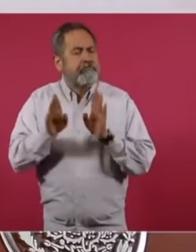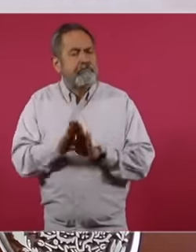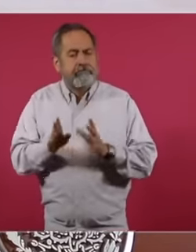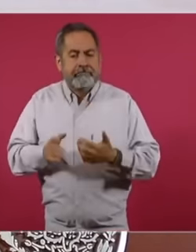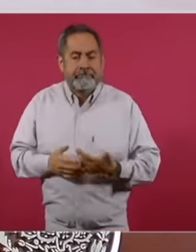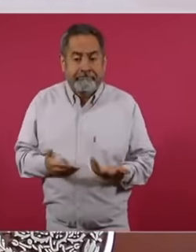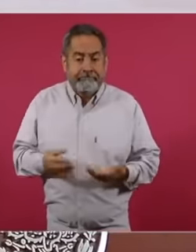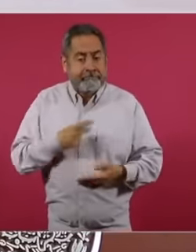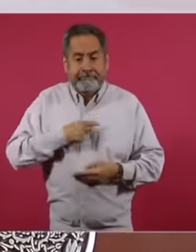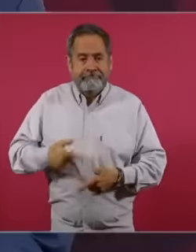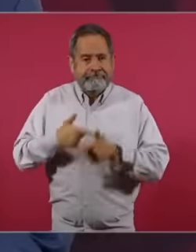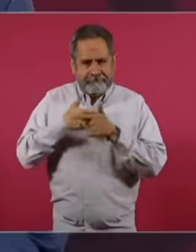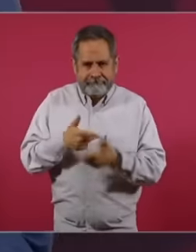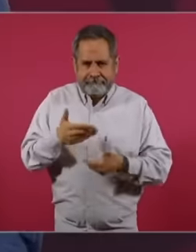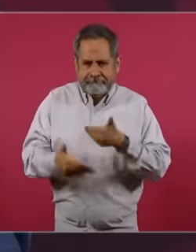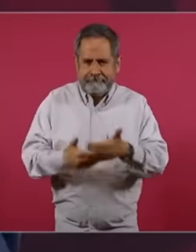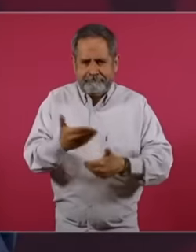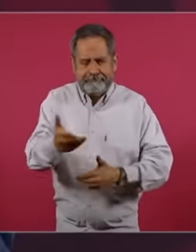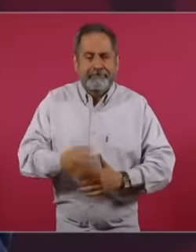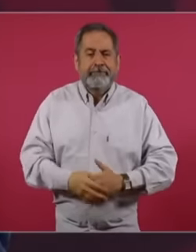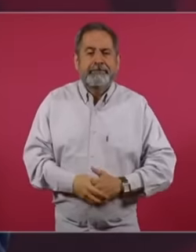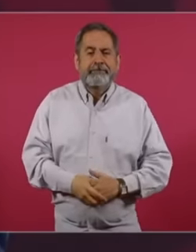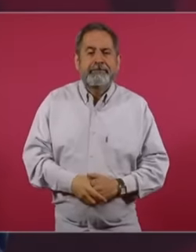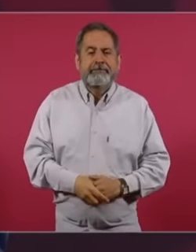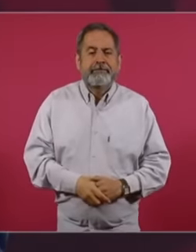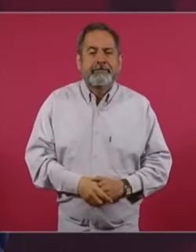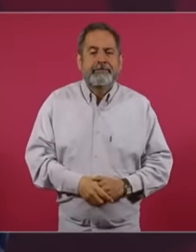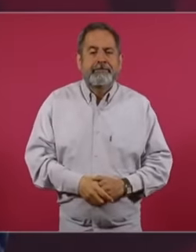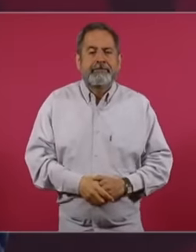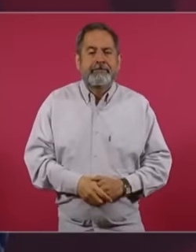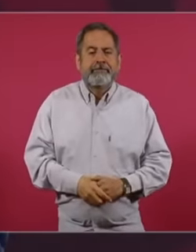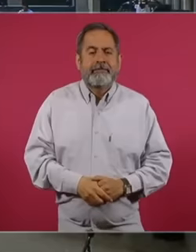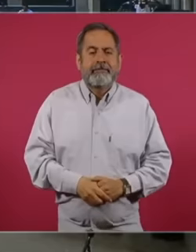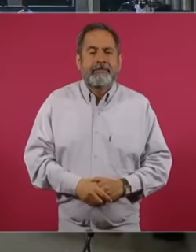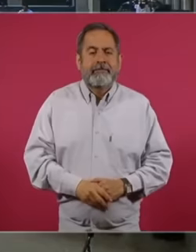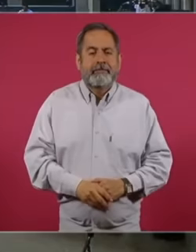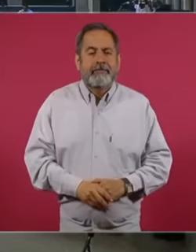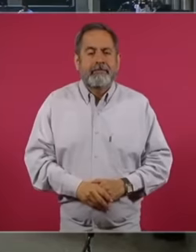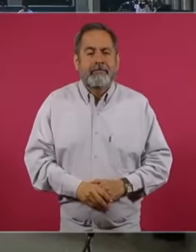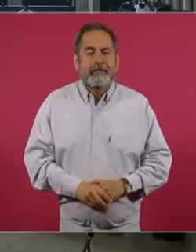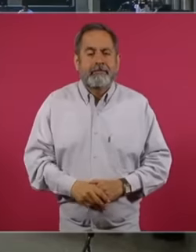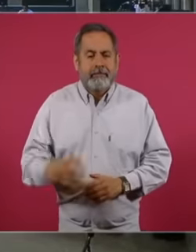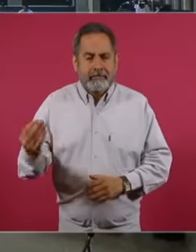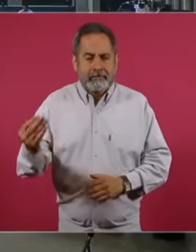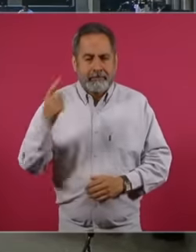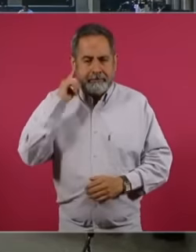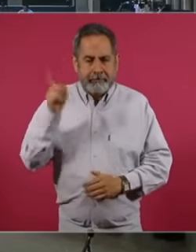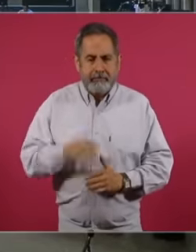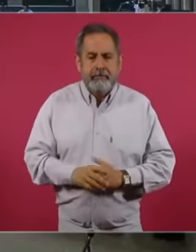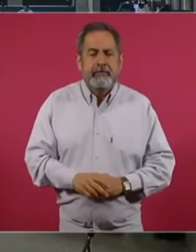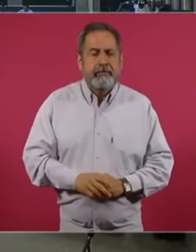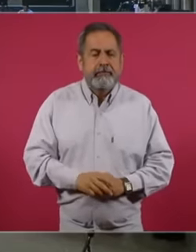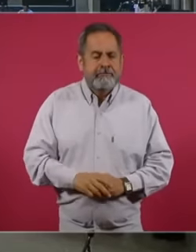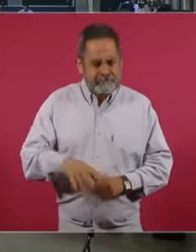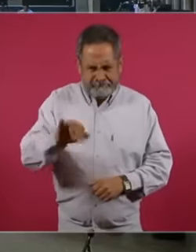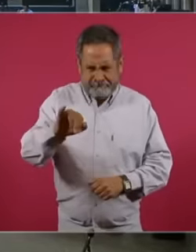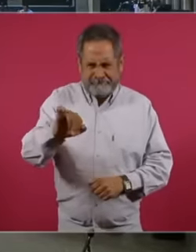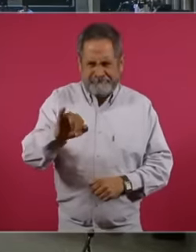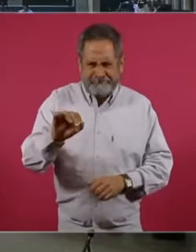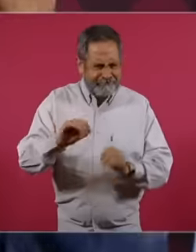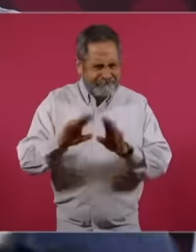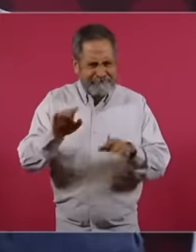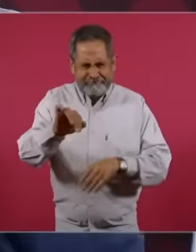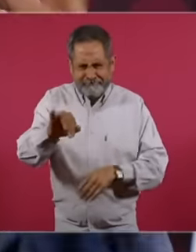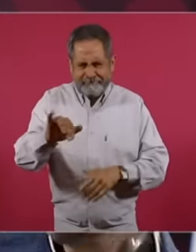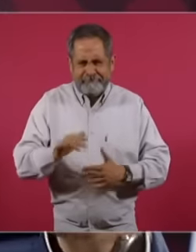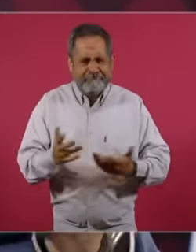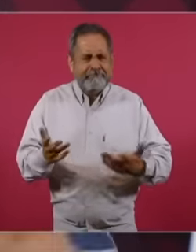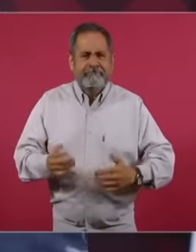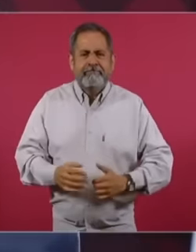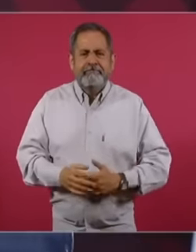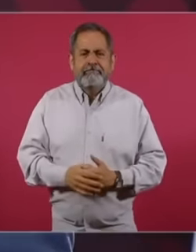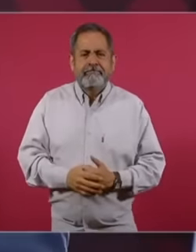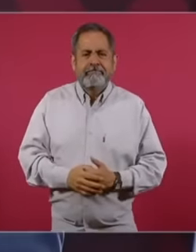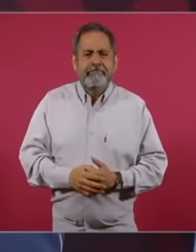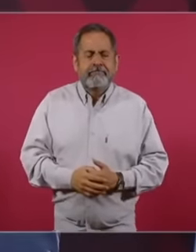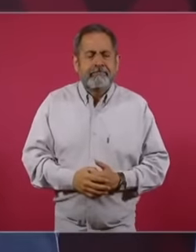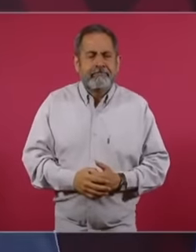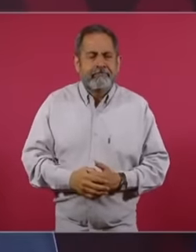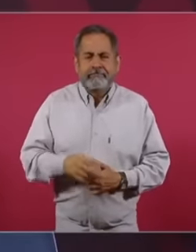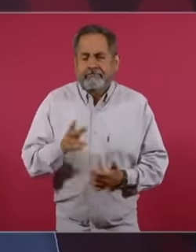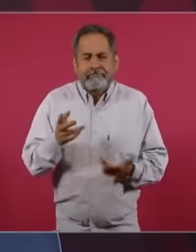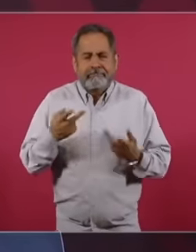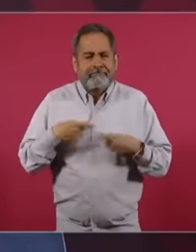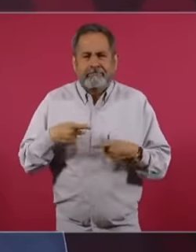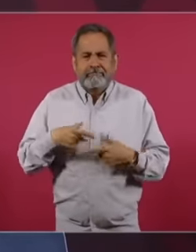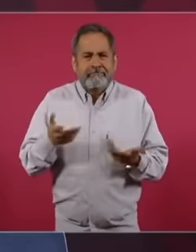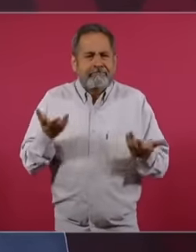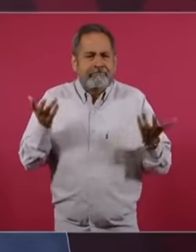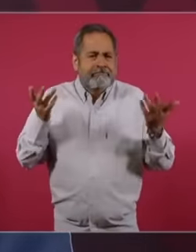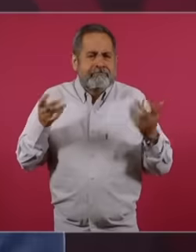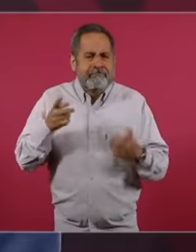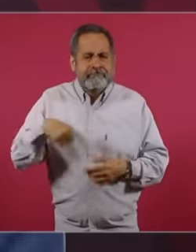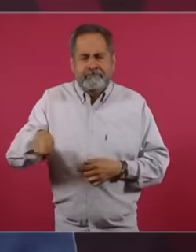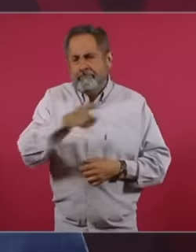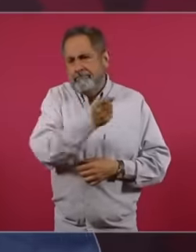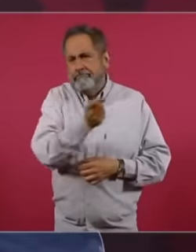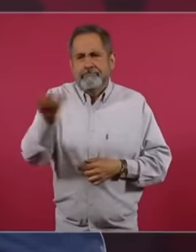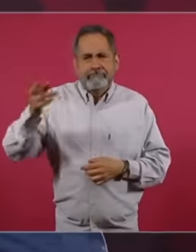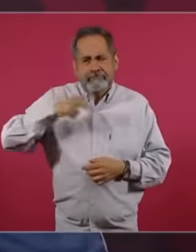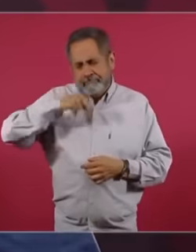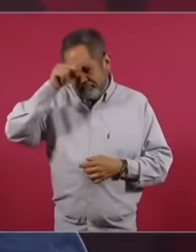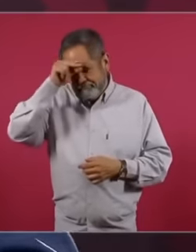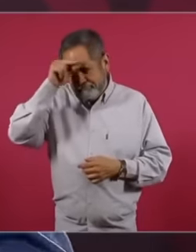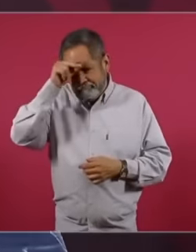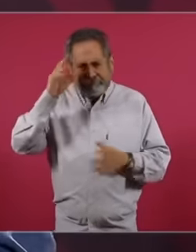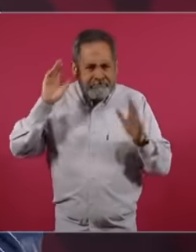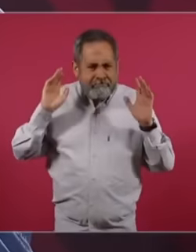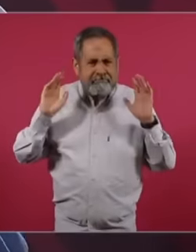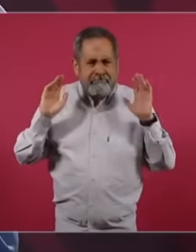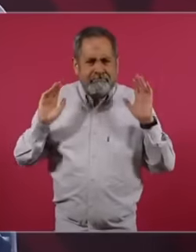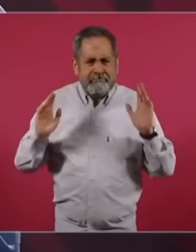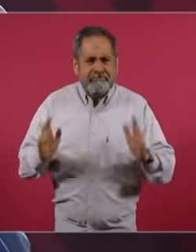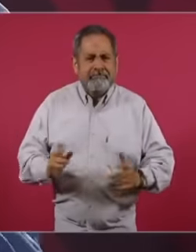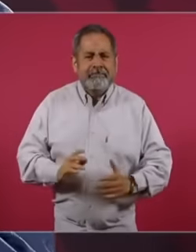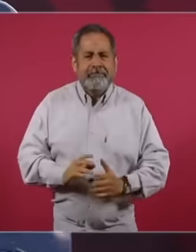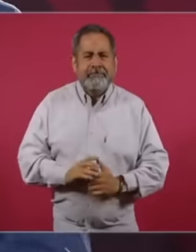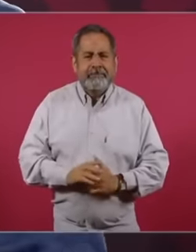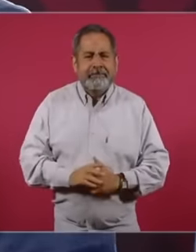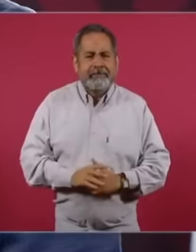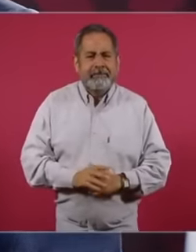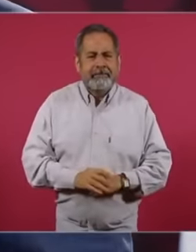continue yes yes yes yes because this well they are intelligent people this and if they speak